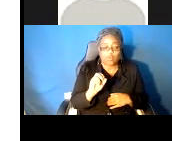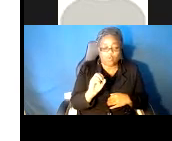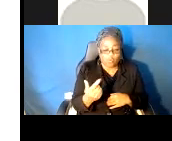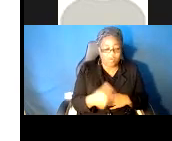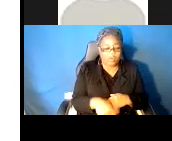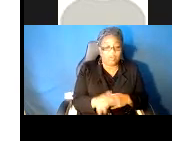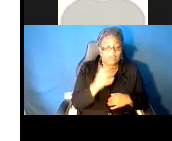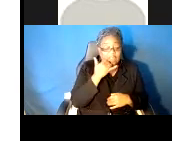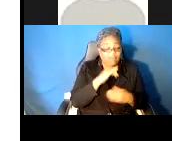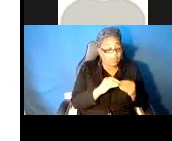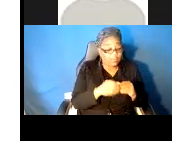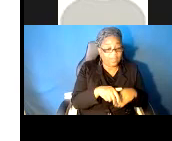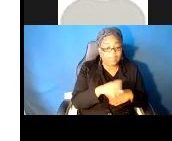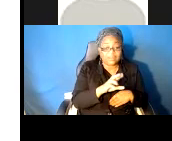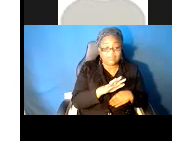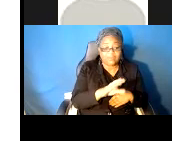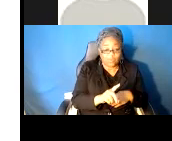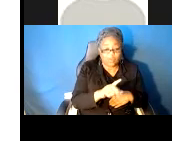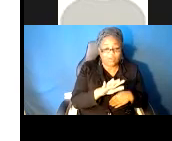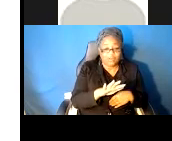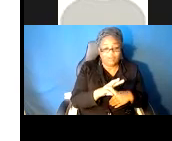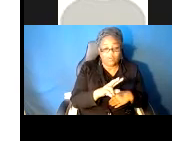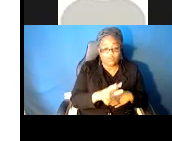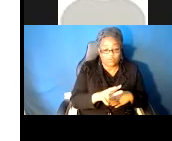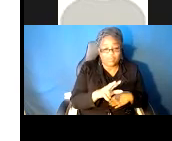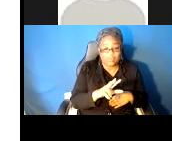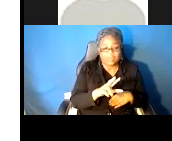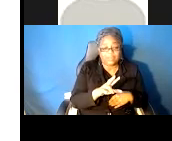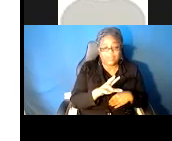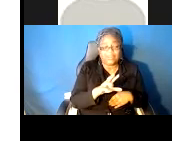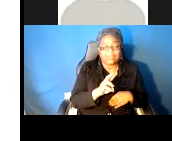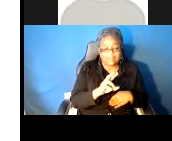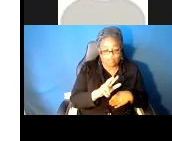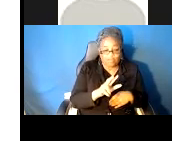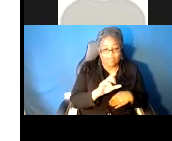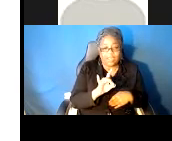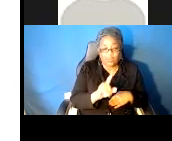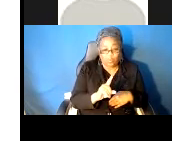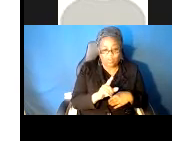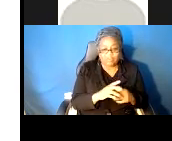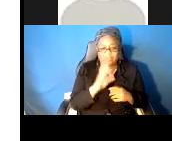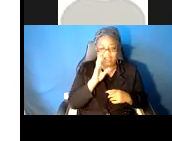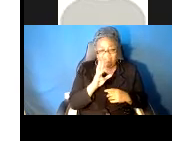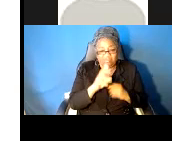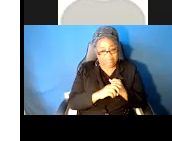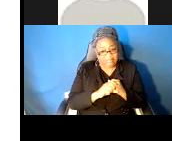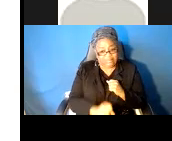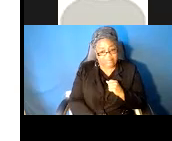If you need extended assistance on phone or Zoom, please use that application assistance meeting request